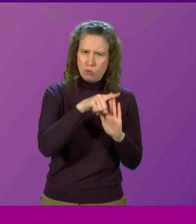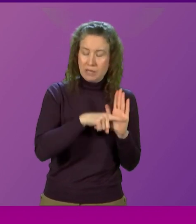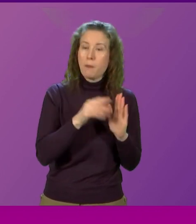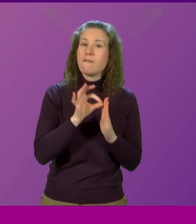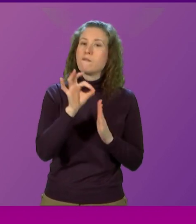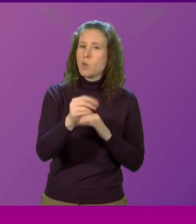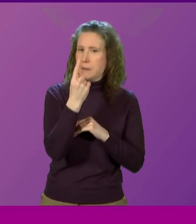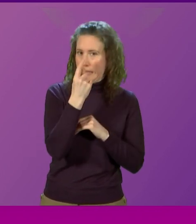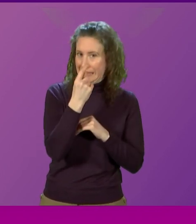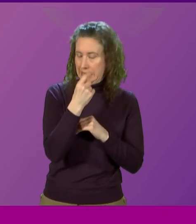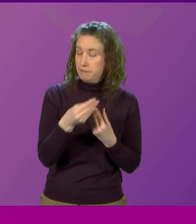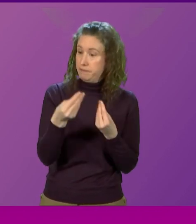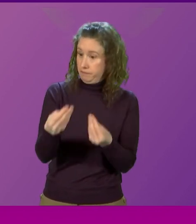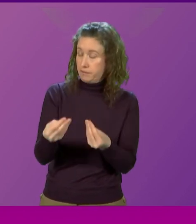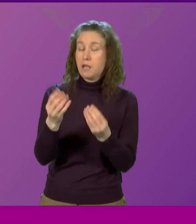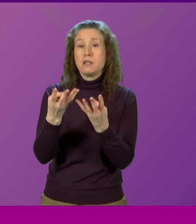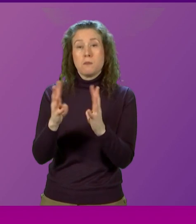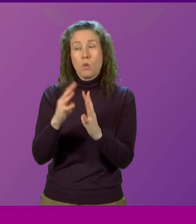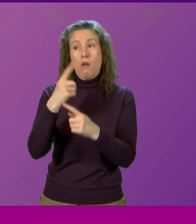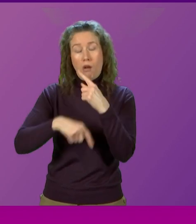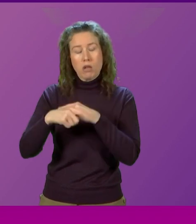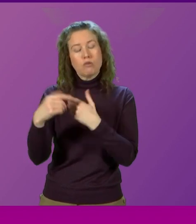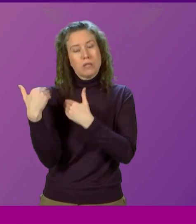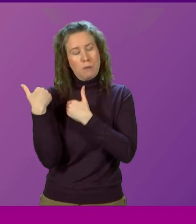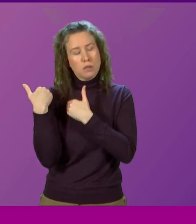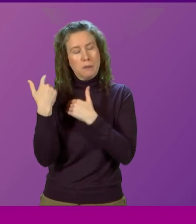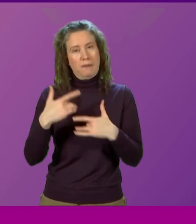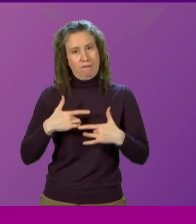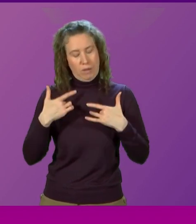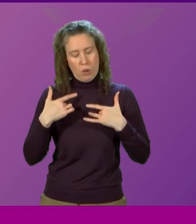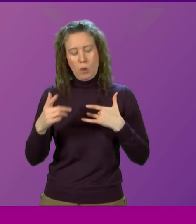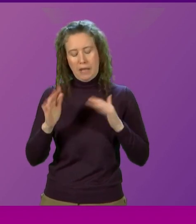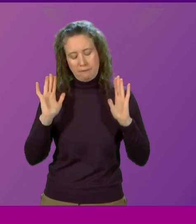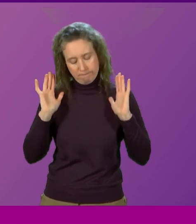Last year, the board took a responsible view and held charges to a real-terms freeze, and